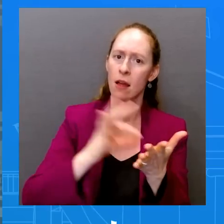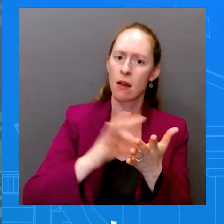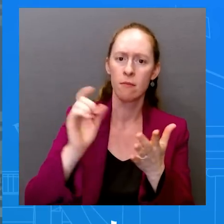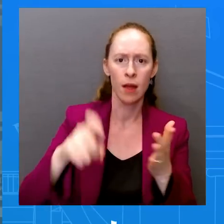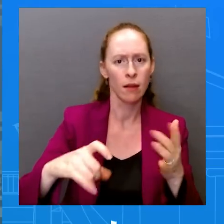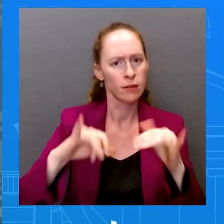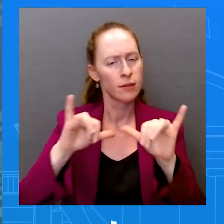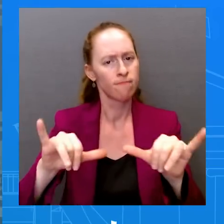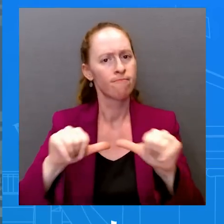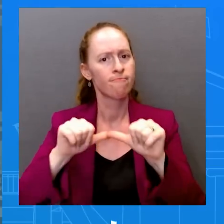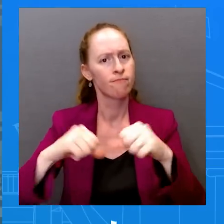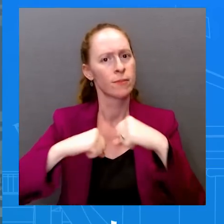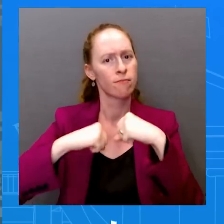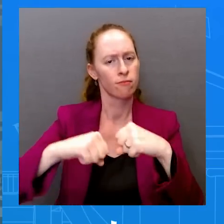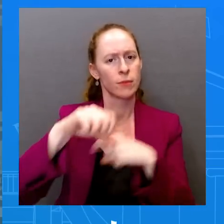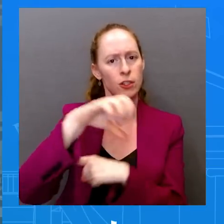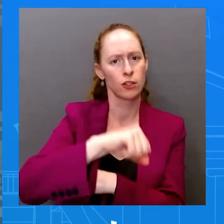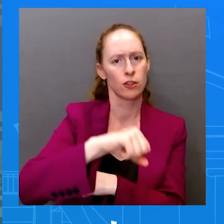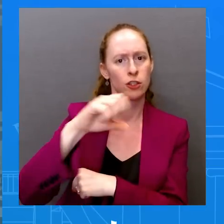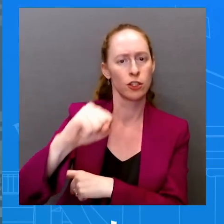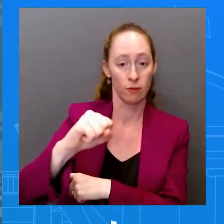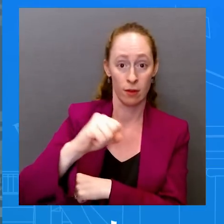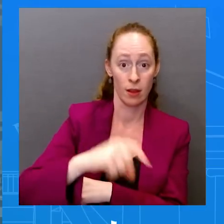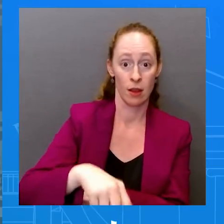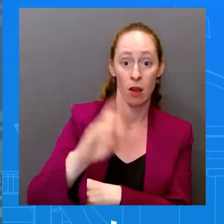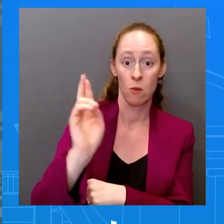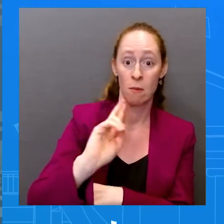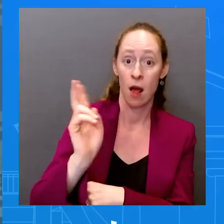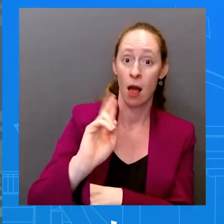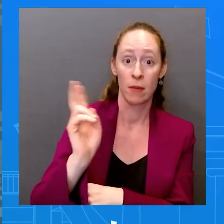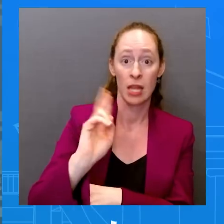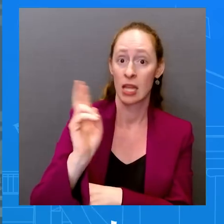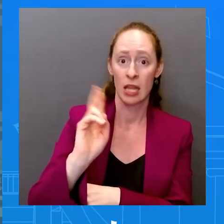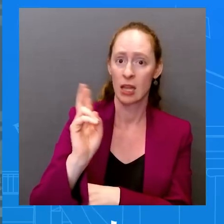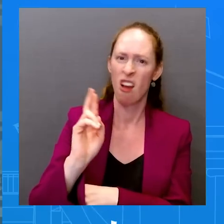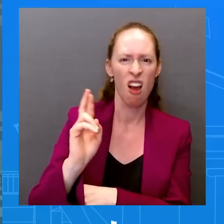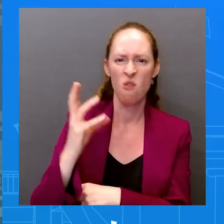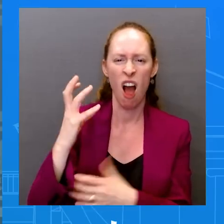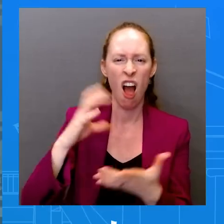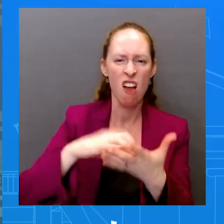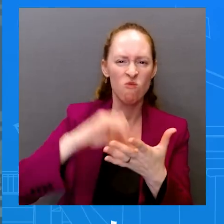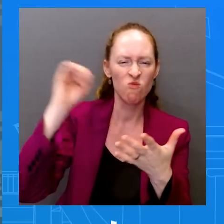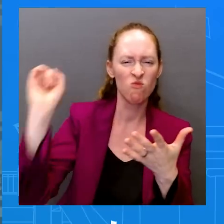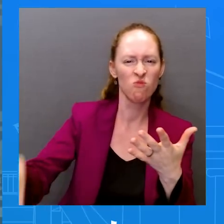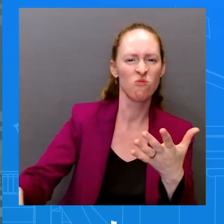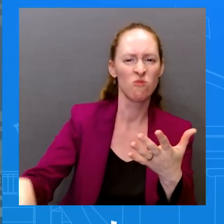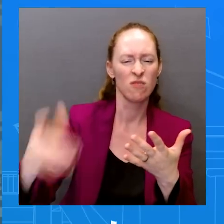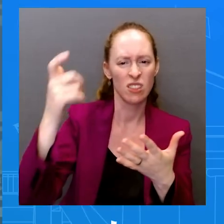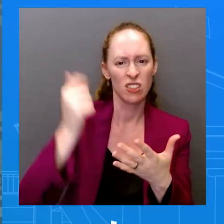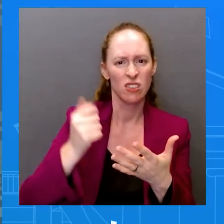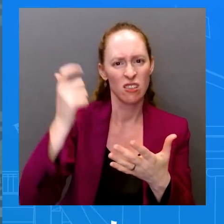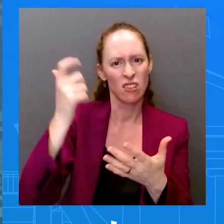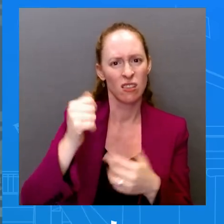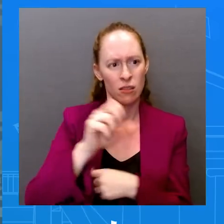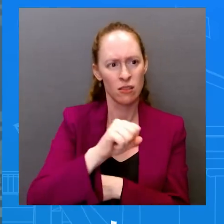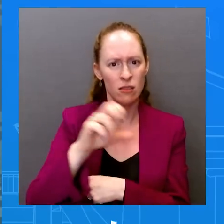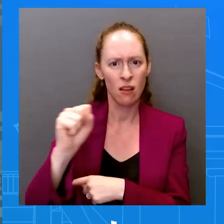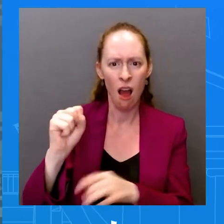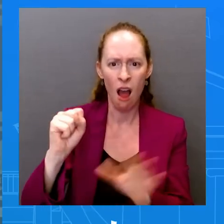chopping blocks as well, that is very popular with the American people. So I think it says -- it says all that we need to know